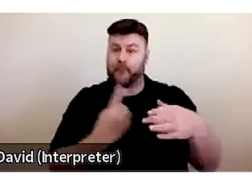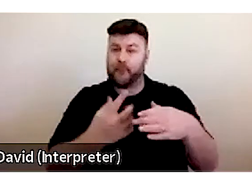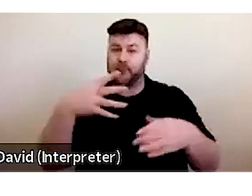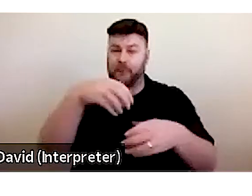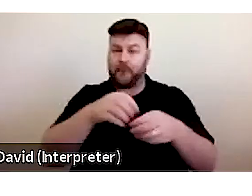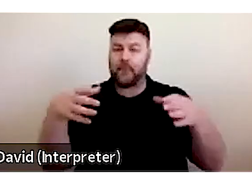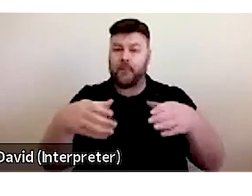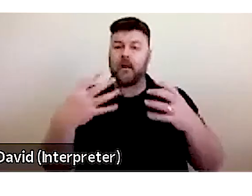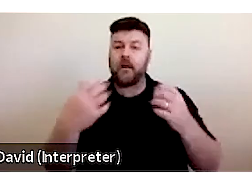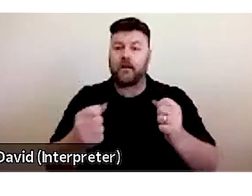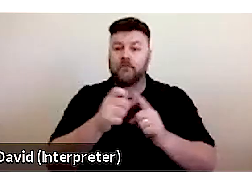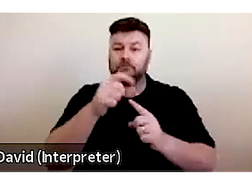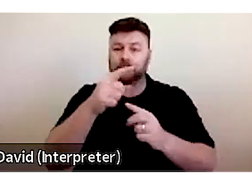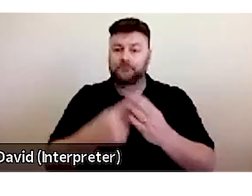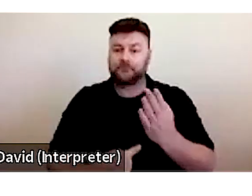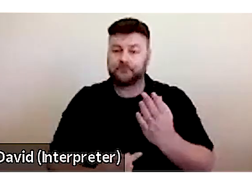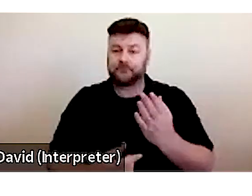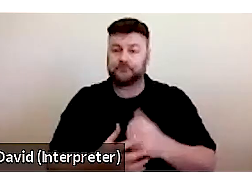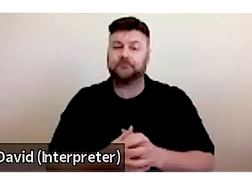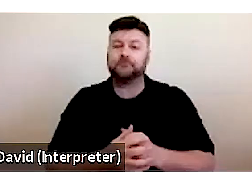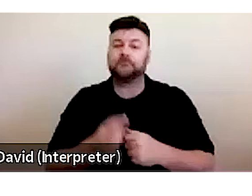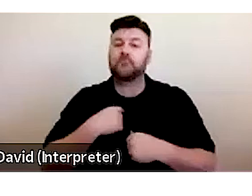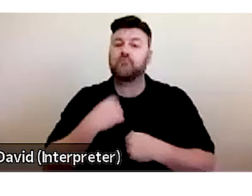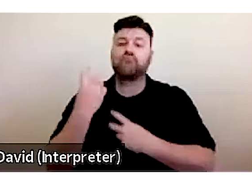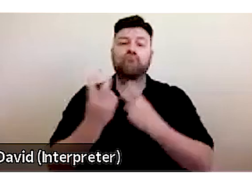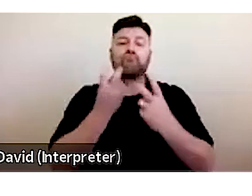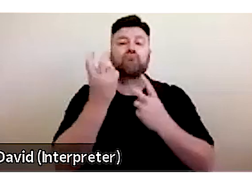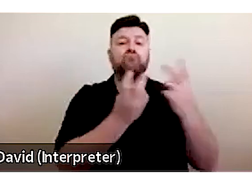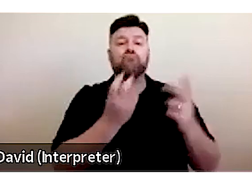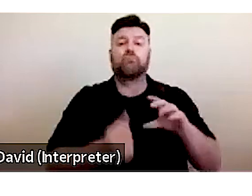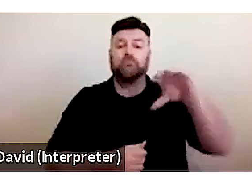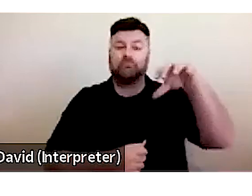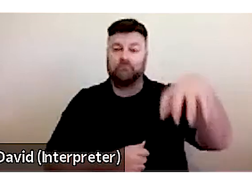We were looking for a venue and when we apply to the venue, they